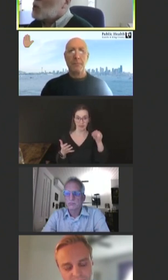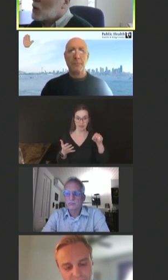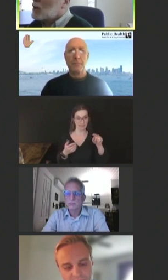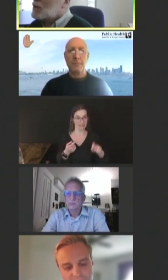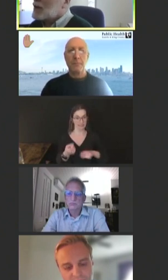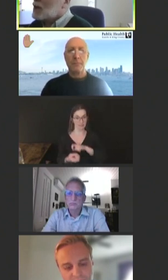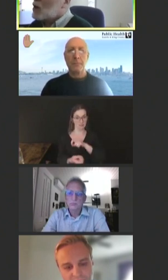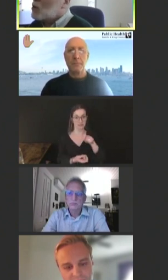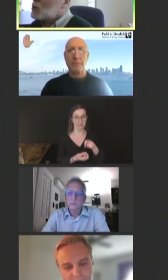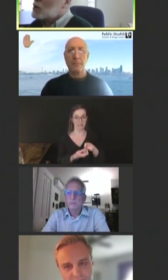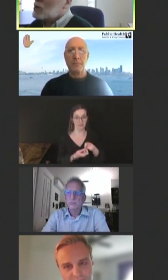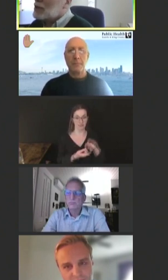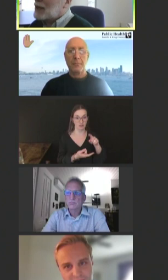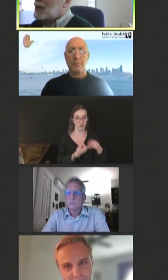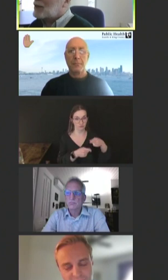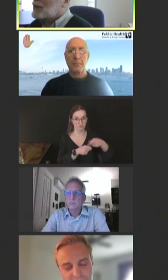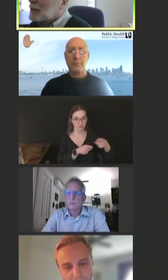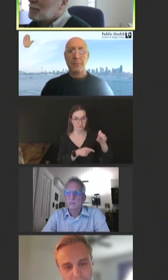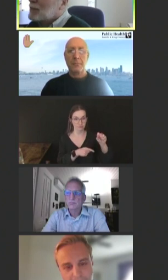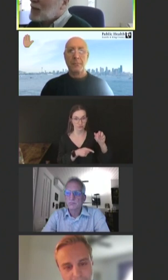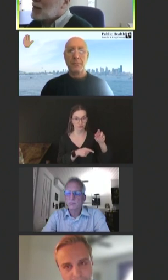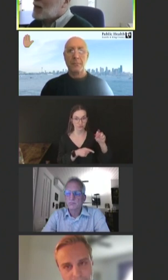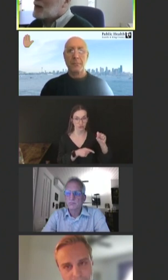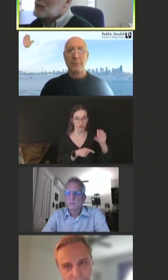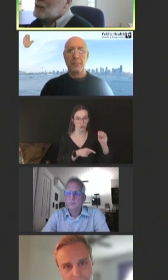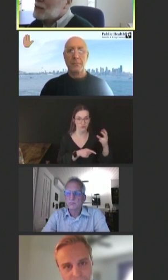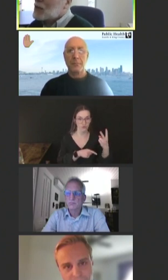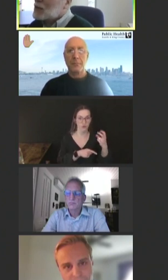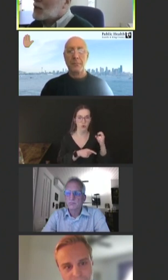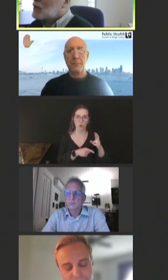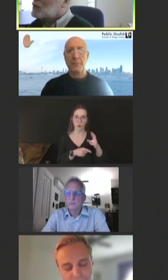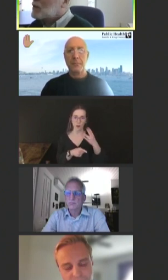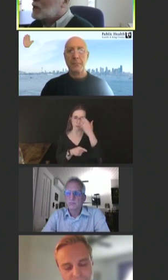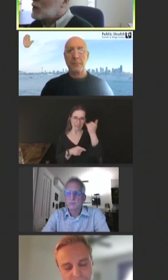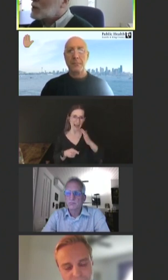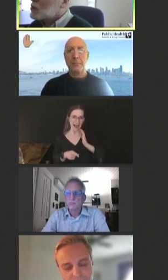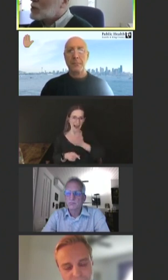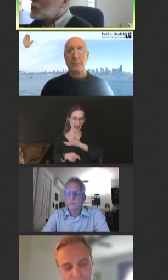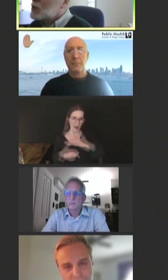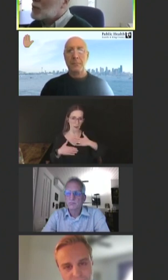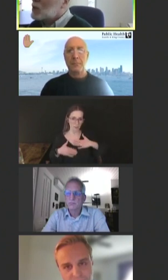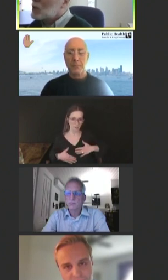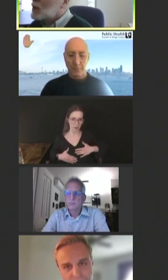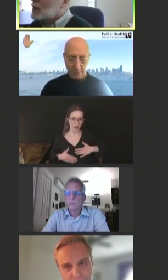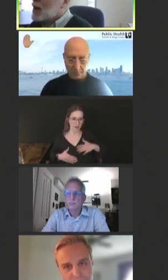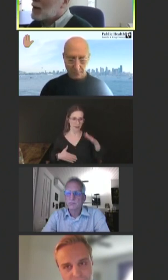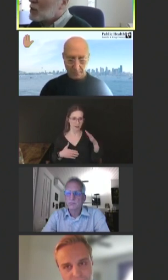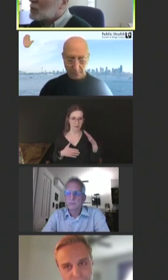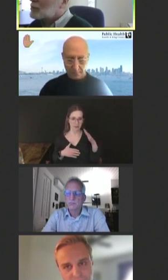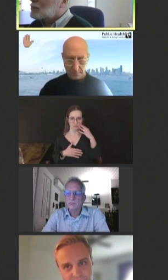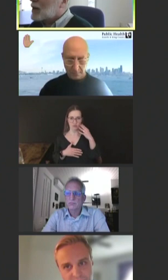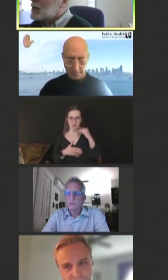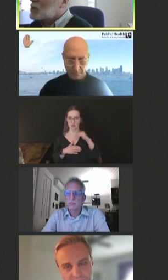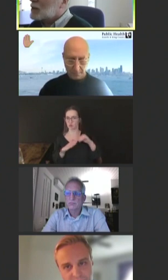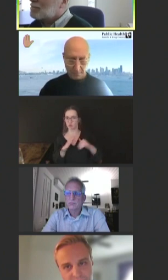more that the host is encountering such a very transmissible novel pathogen?